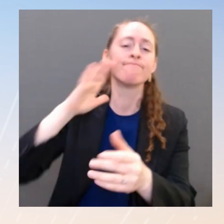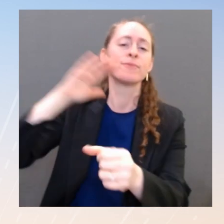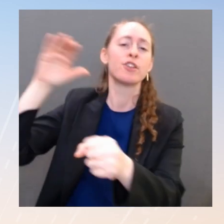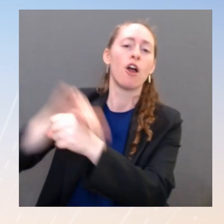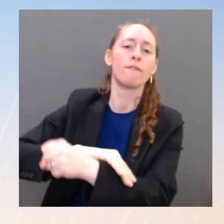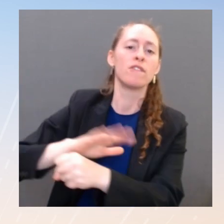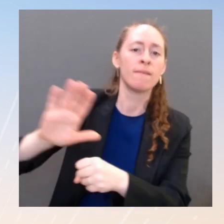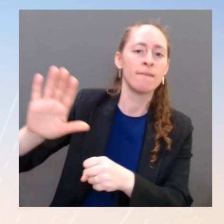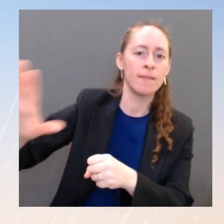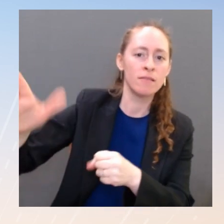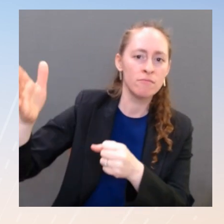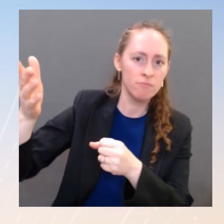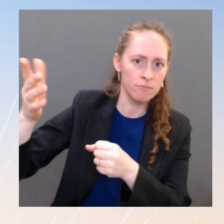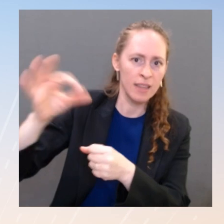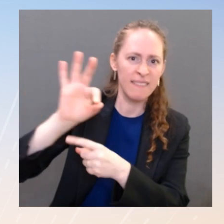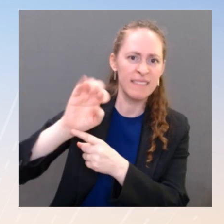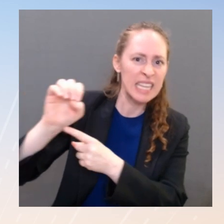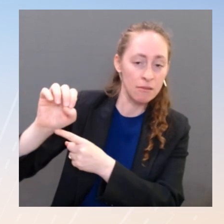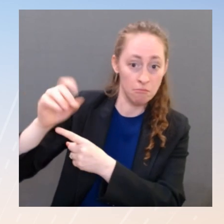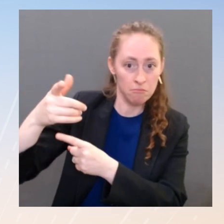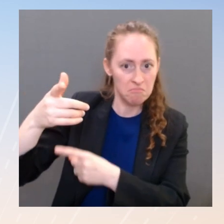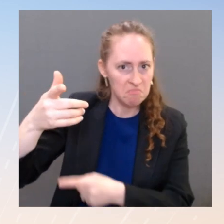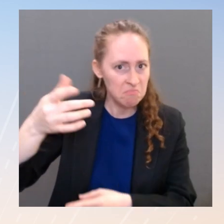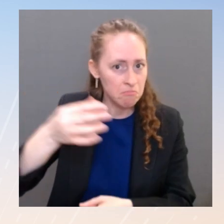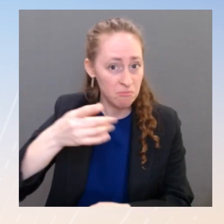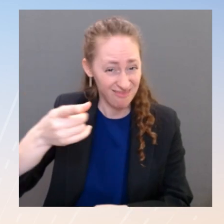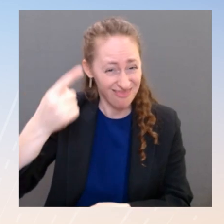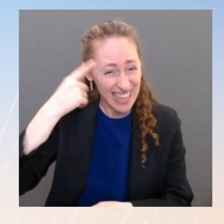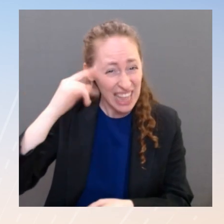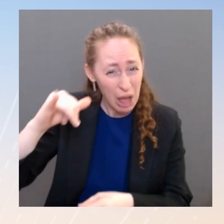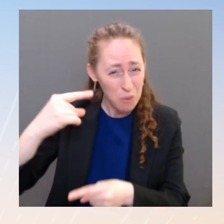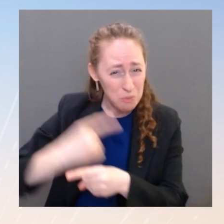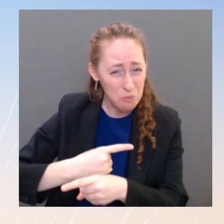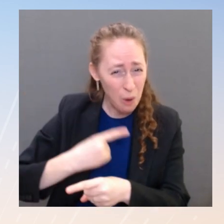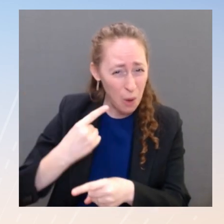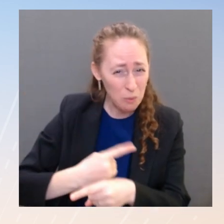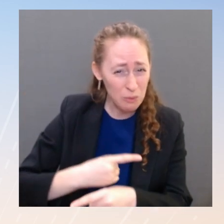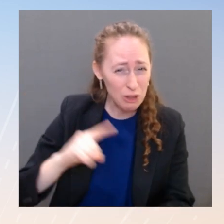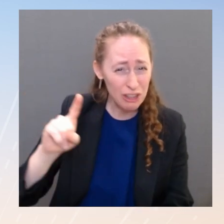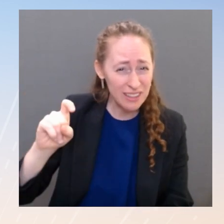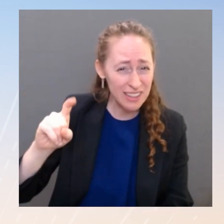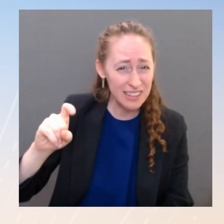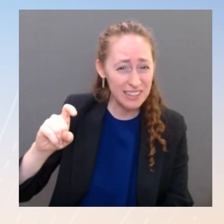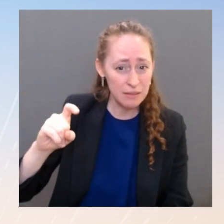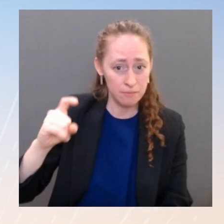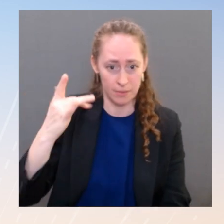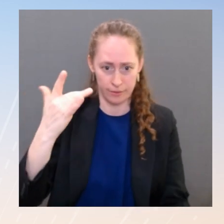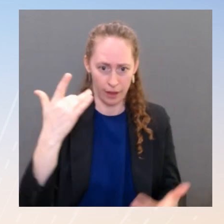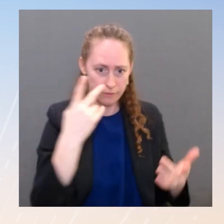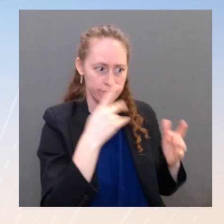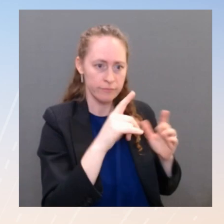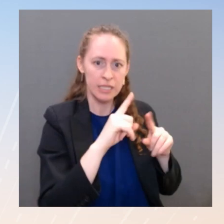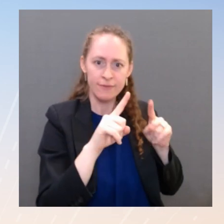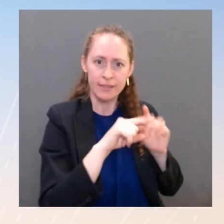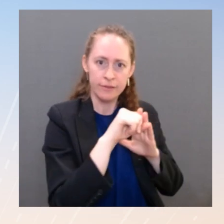and whether that's something that unions should seek in collective bargaining negotiations? Ms. Psaki: Sure.